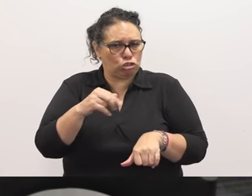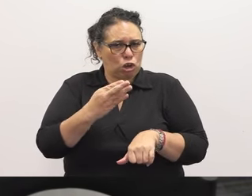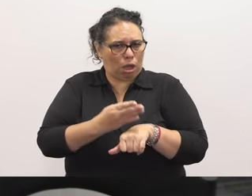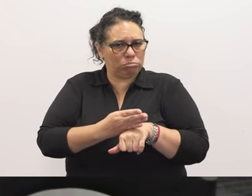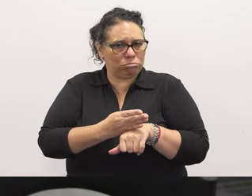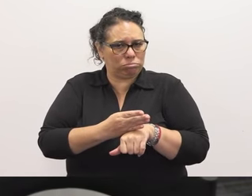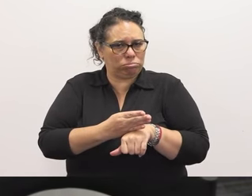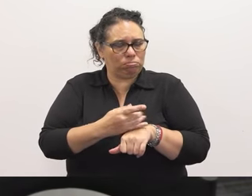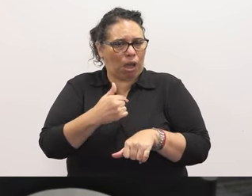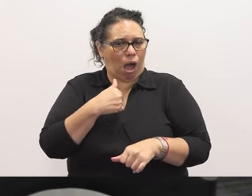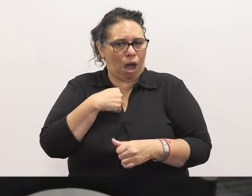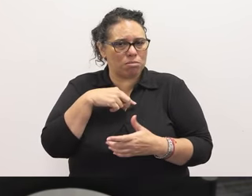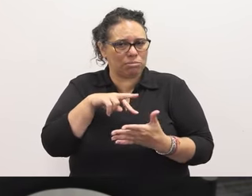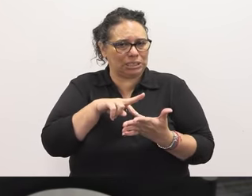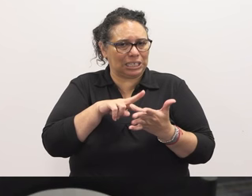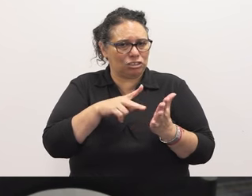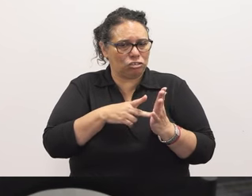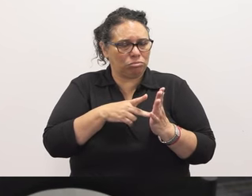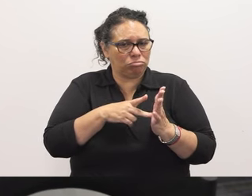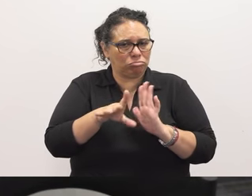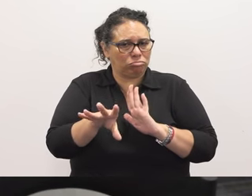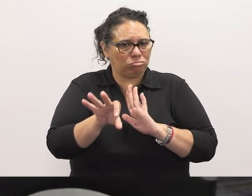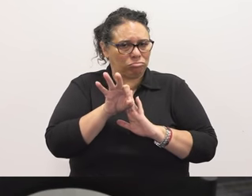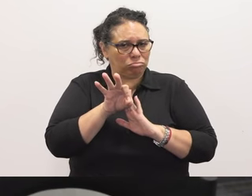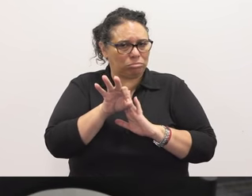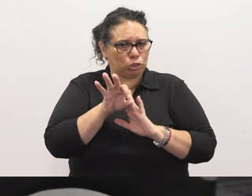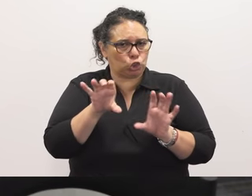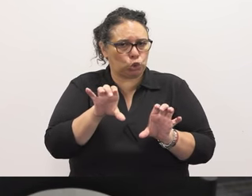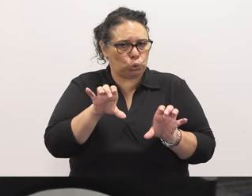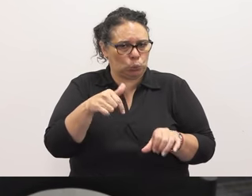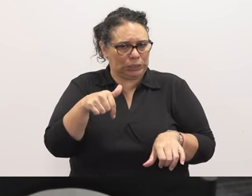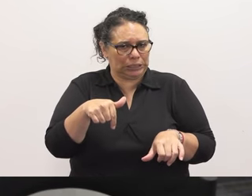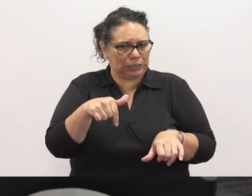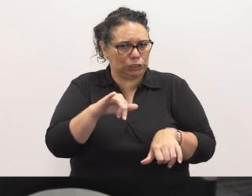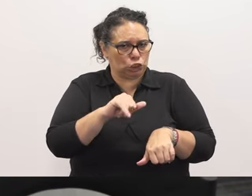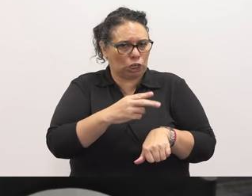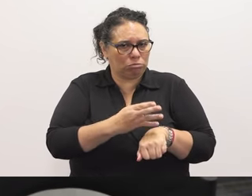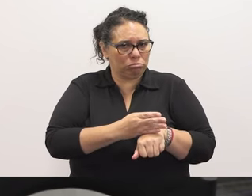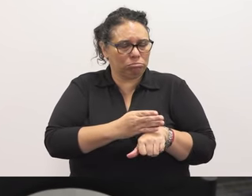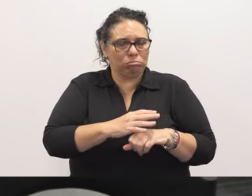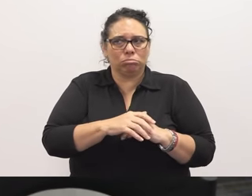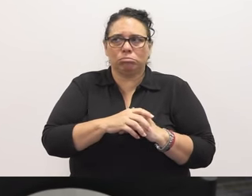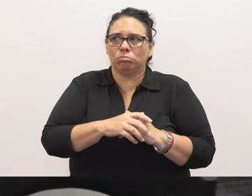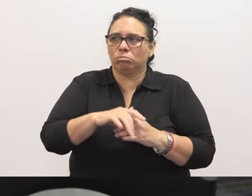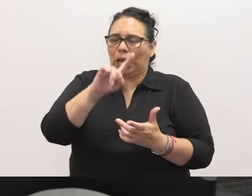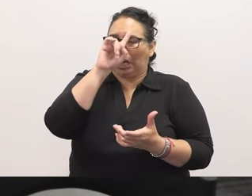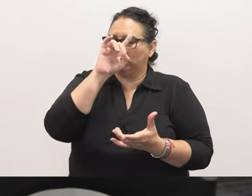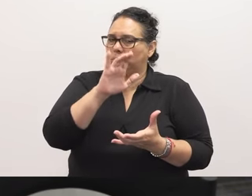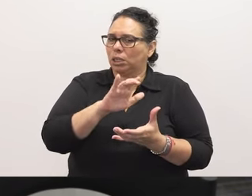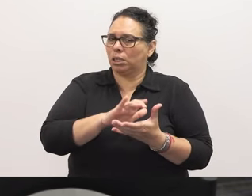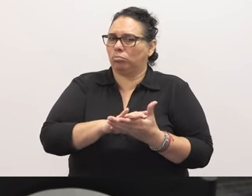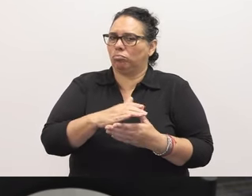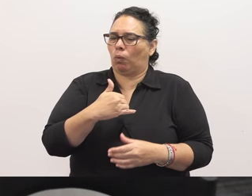in the way that I've chosen to do it. And because I believe that we have a moral imperative